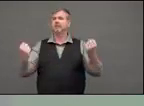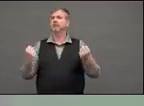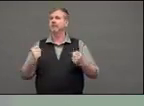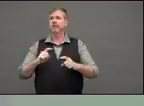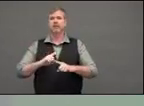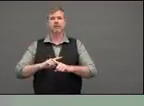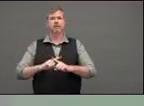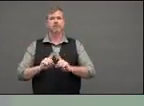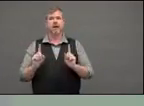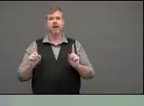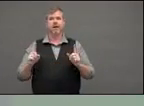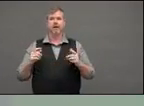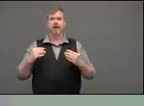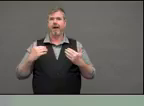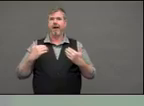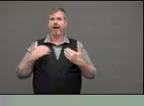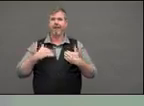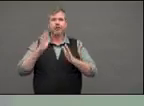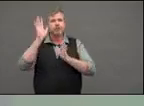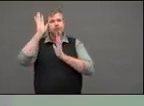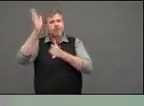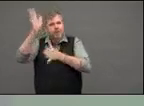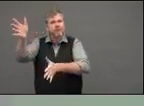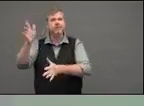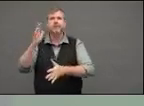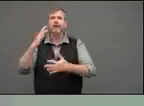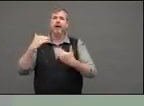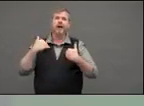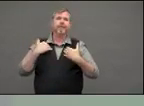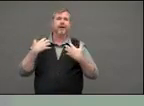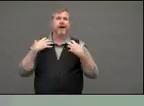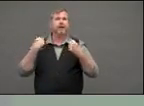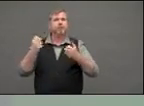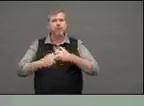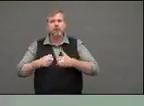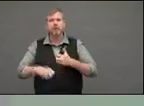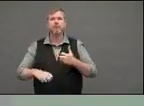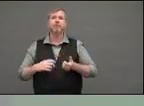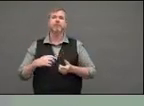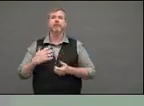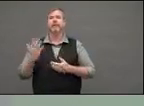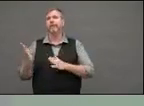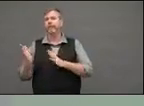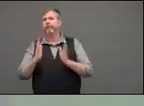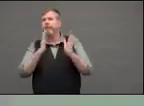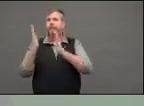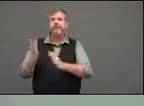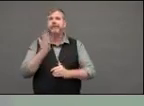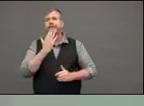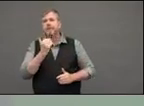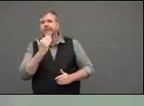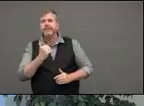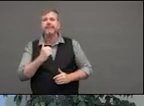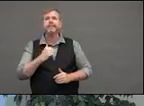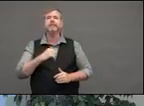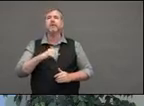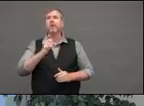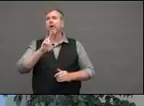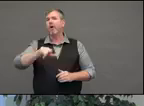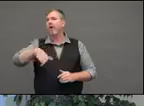um um how would you say that um another like like they could like